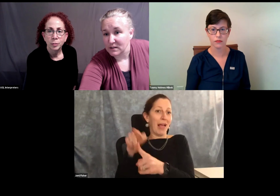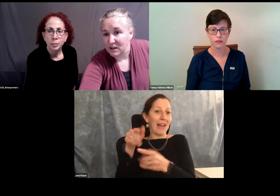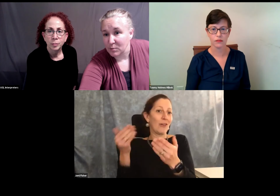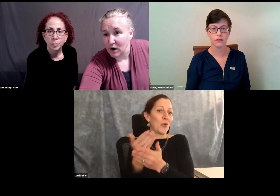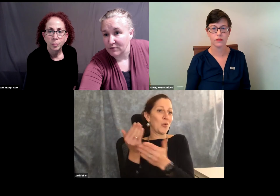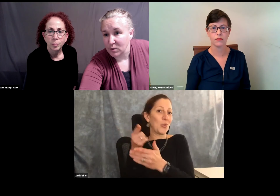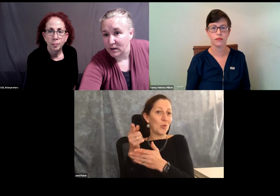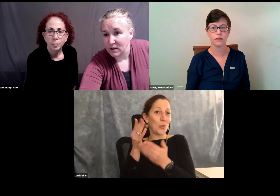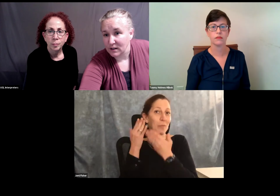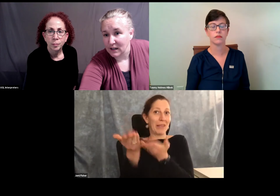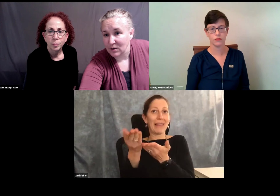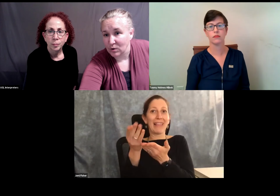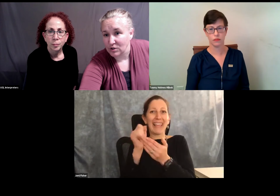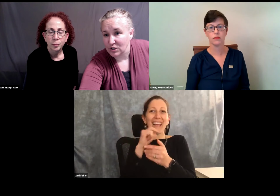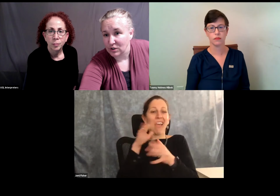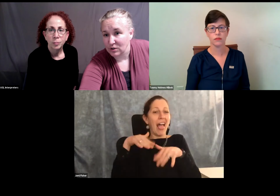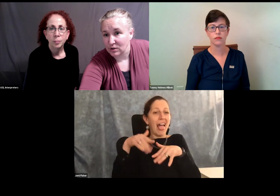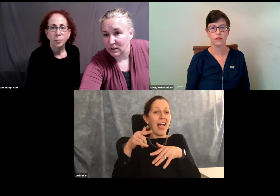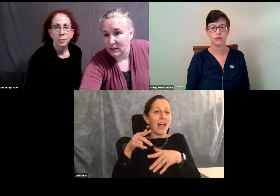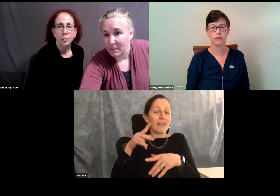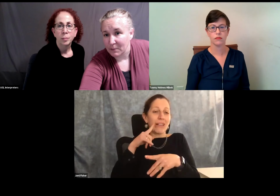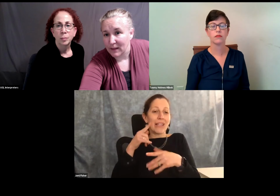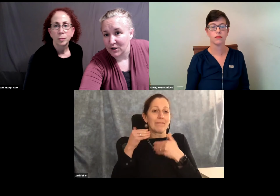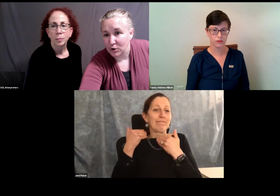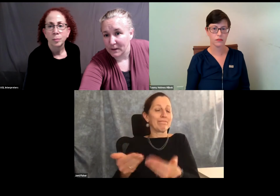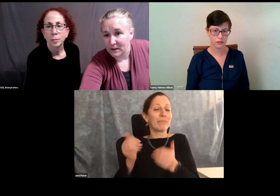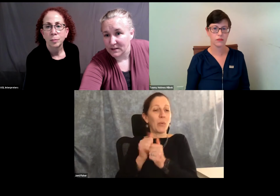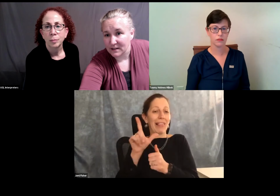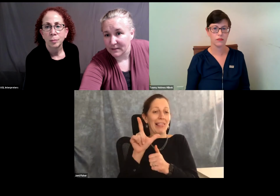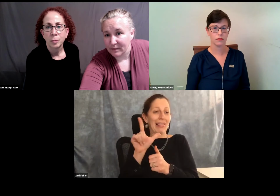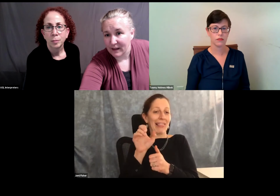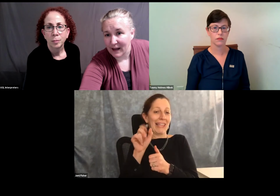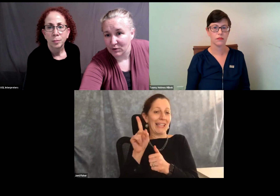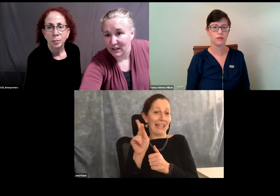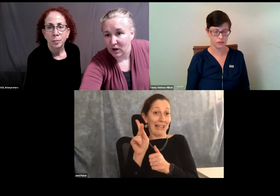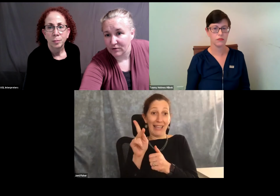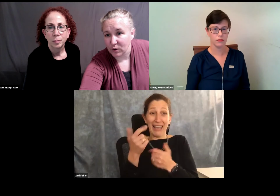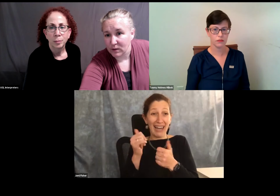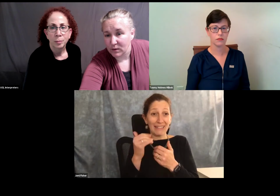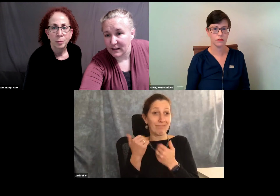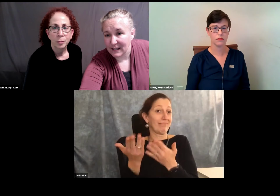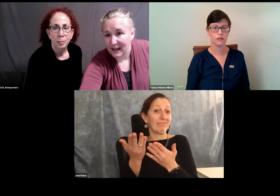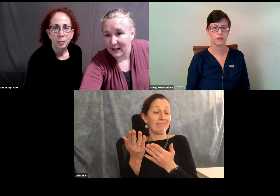that are brought forward in order to apply to new bills that haven't really gone forward with Lee K,